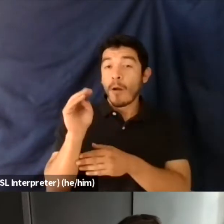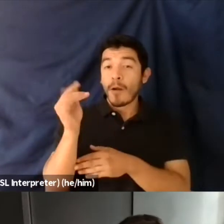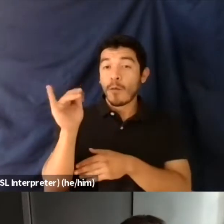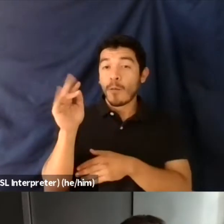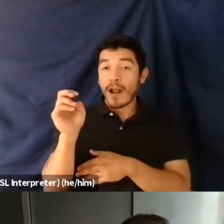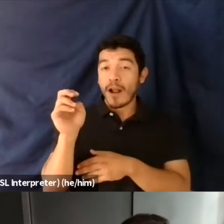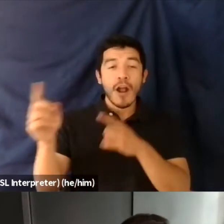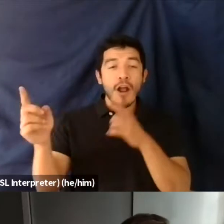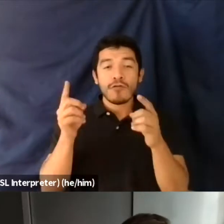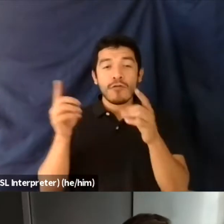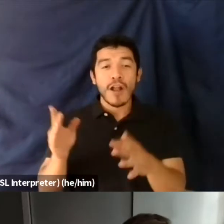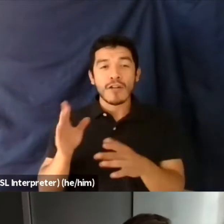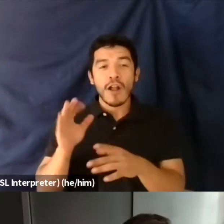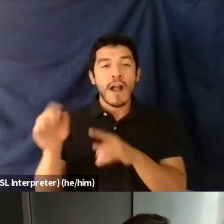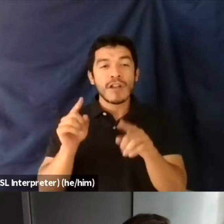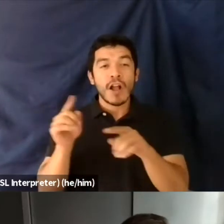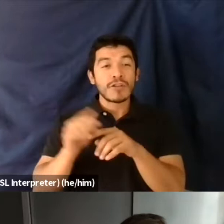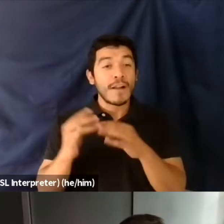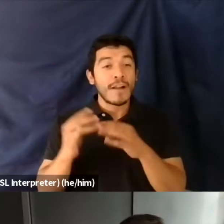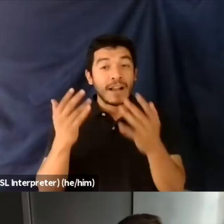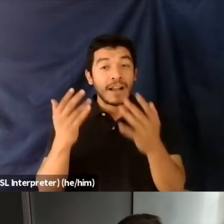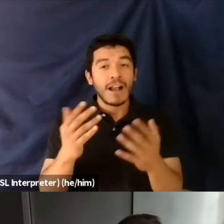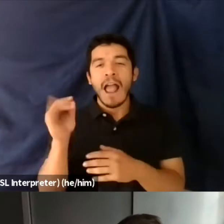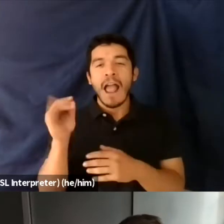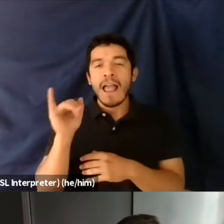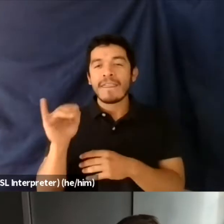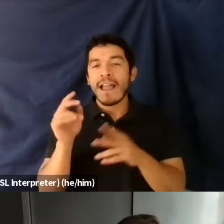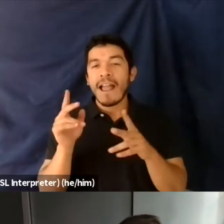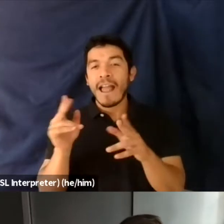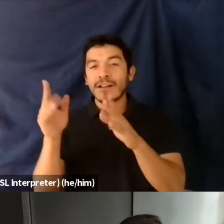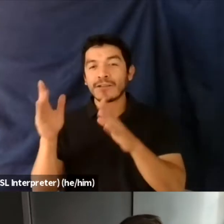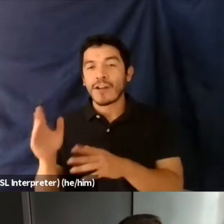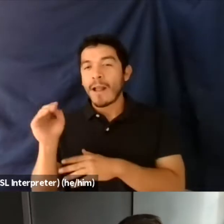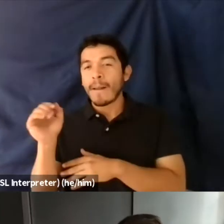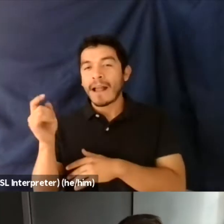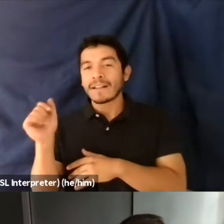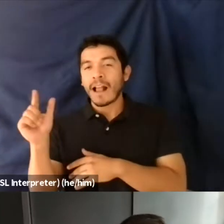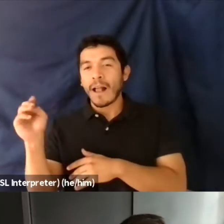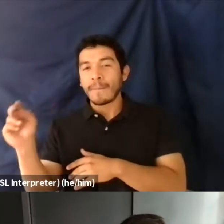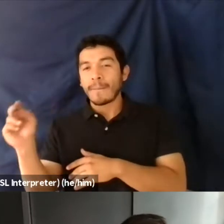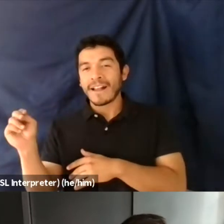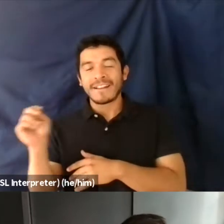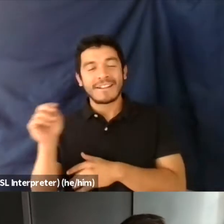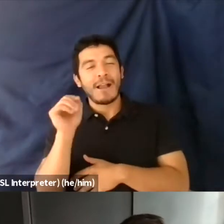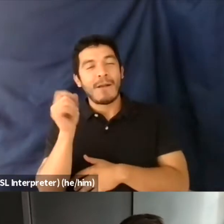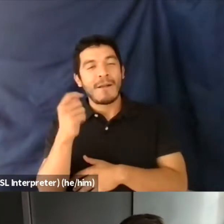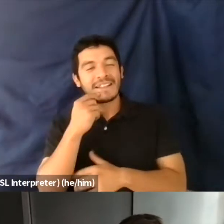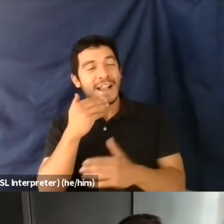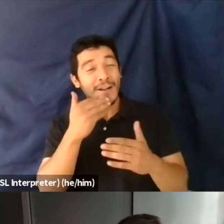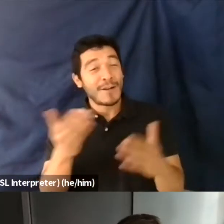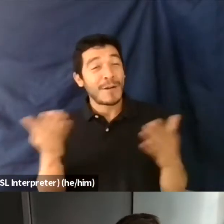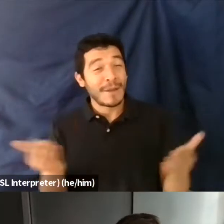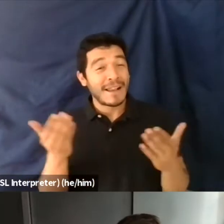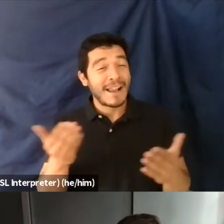and the Editor Max Allman, welcome guys. So good to be here, so good to see you, kitty.